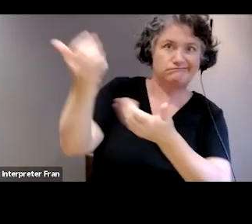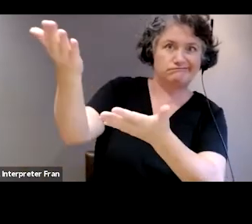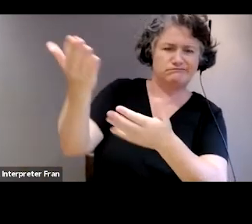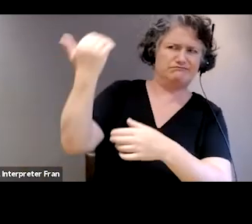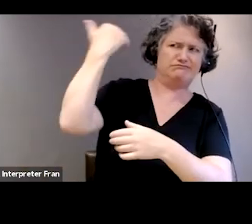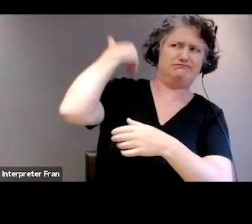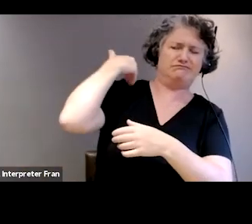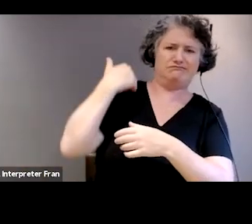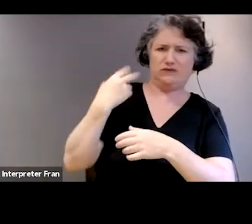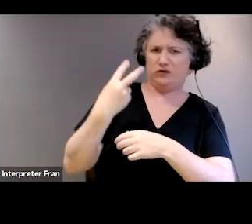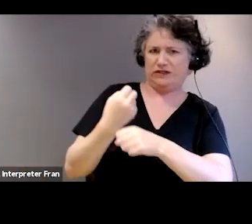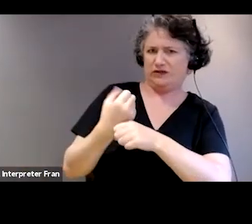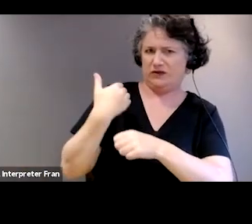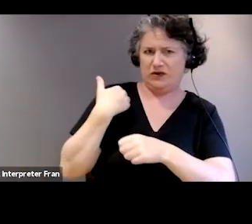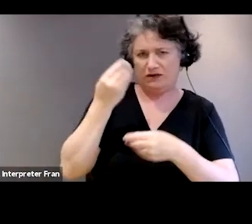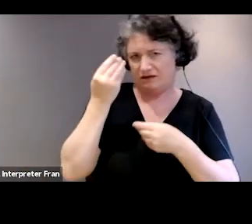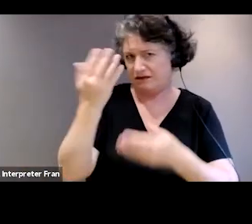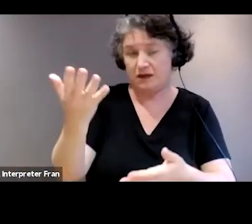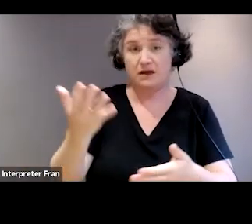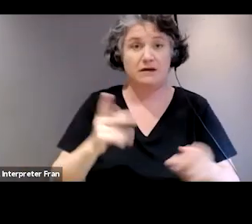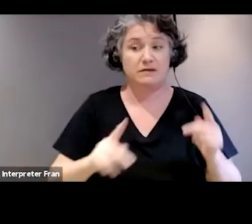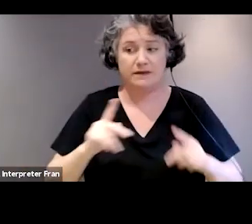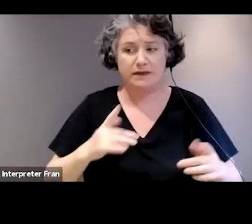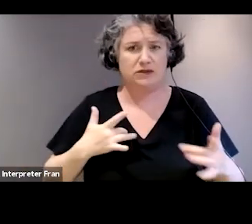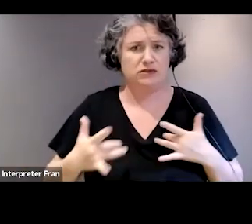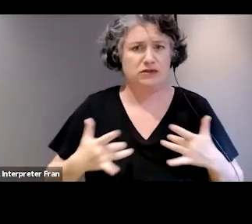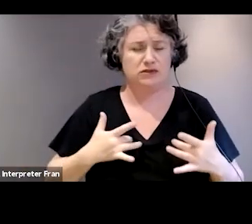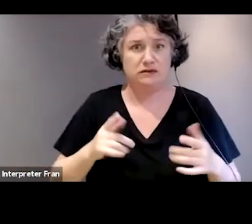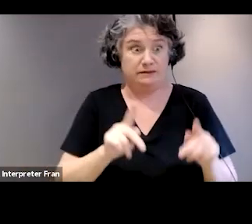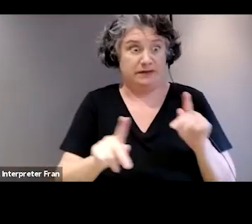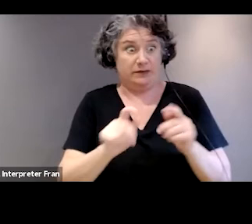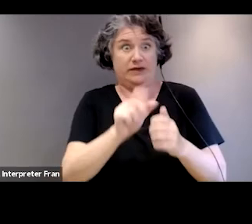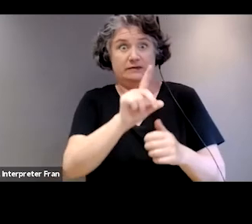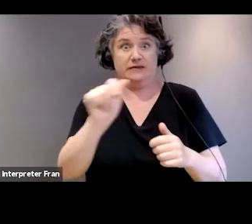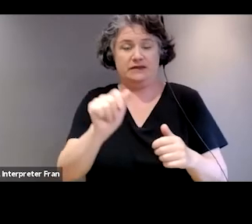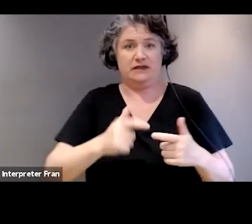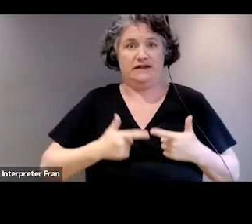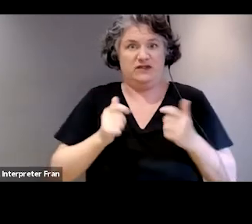work